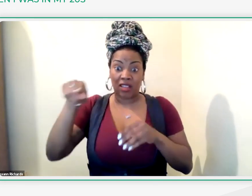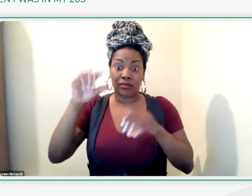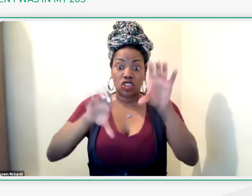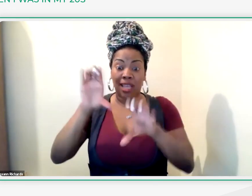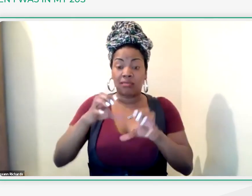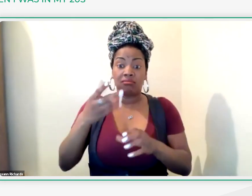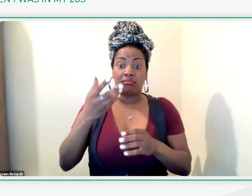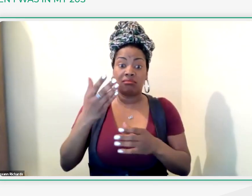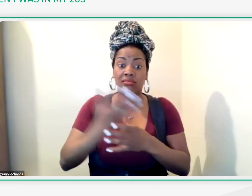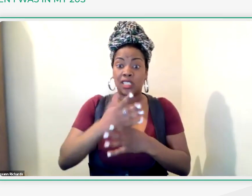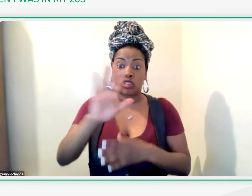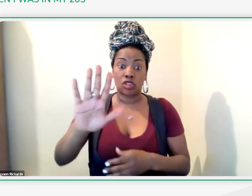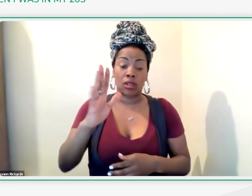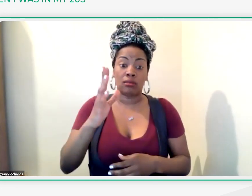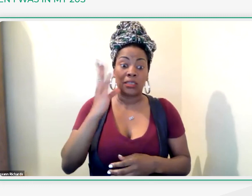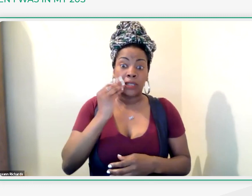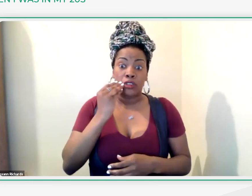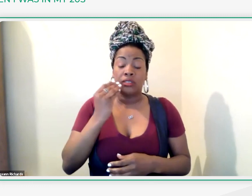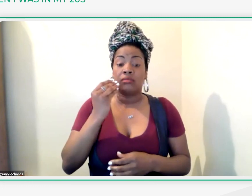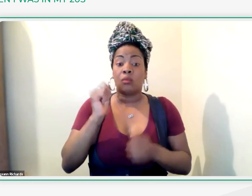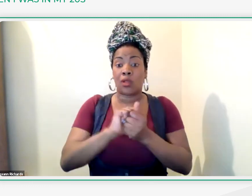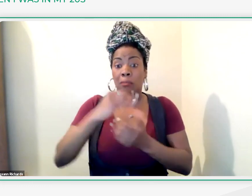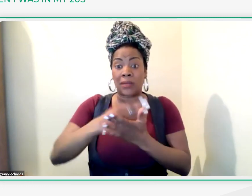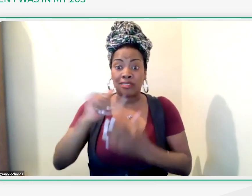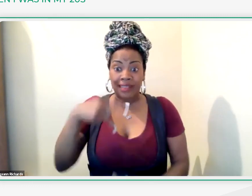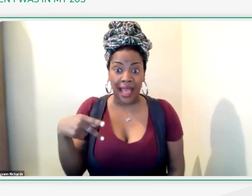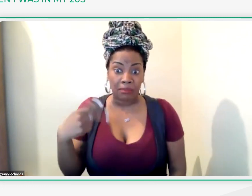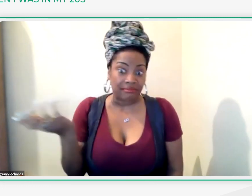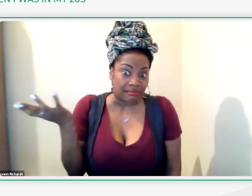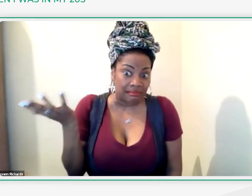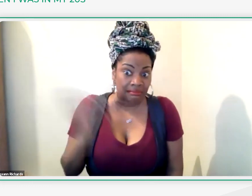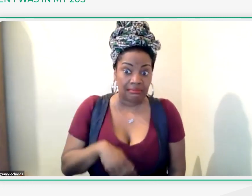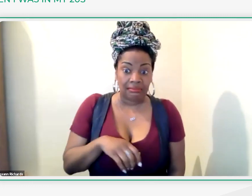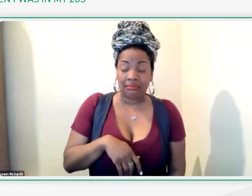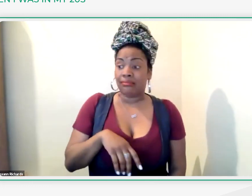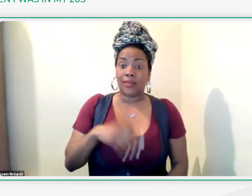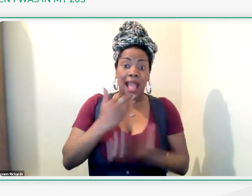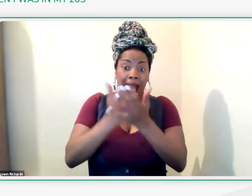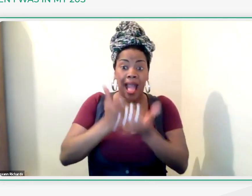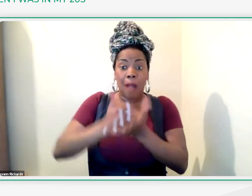You may want to just add in the chat. Share your experience with those budgeting apps.